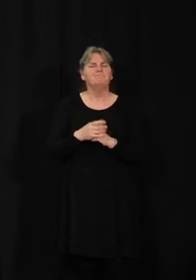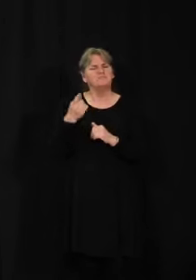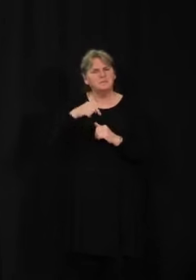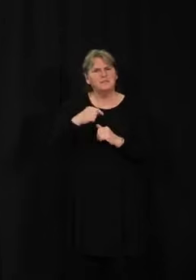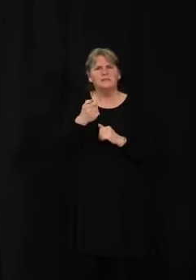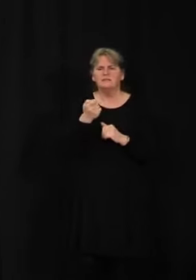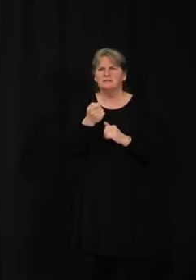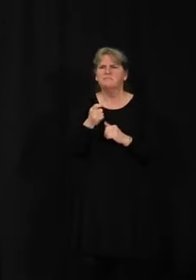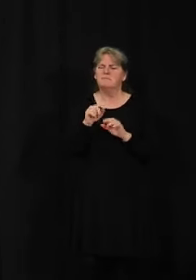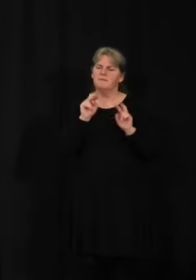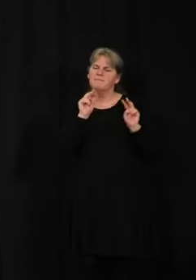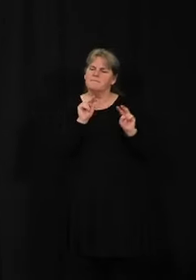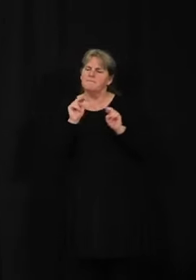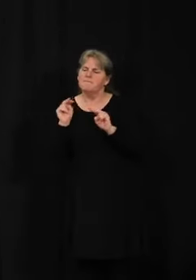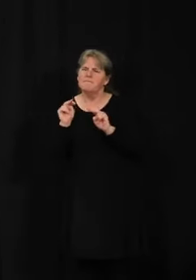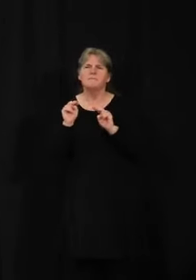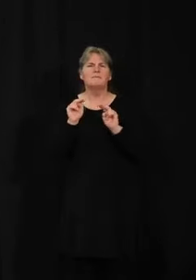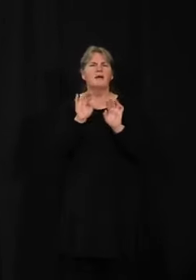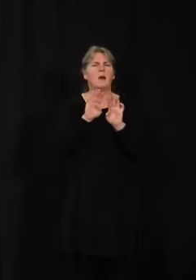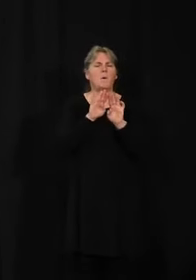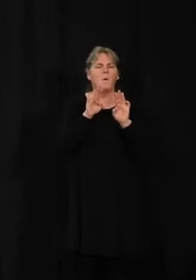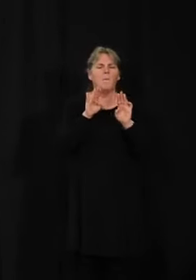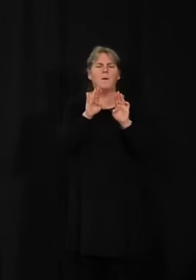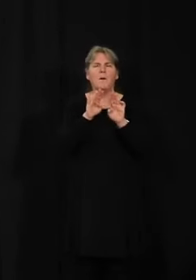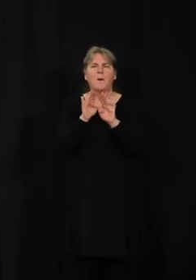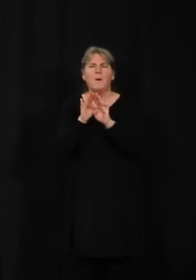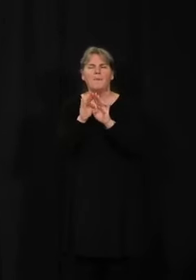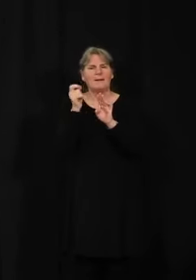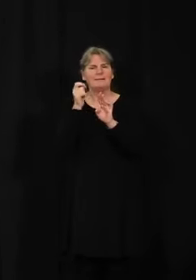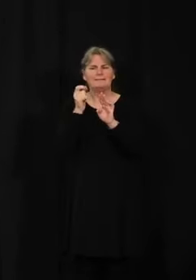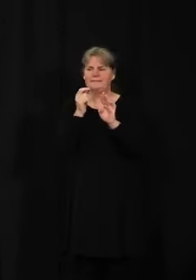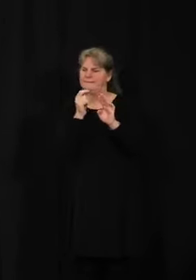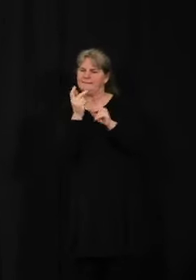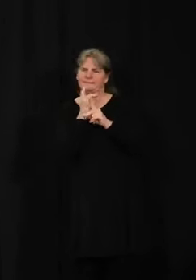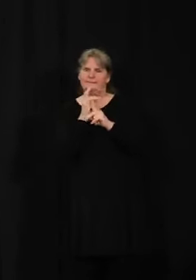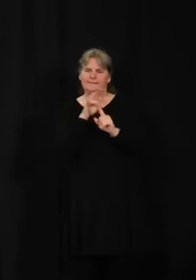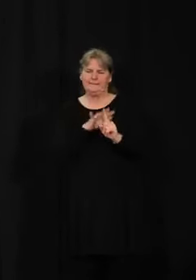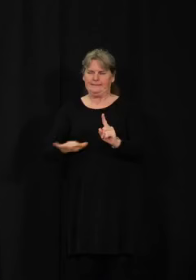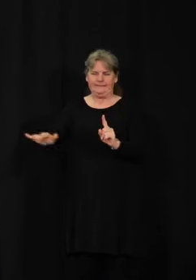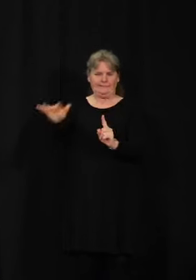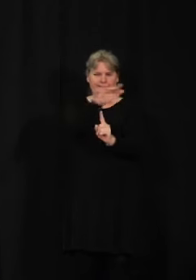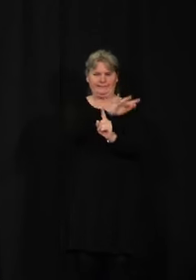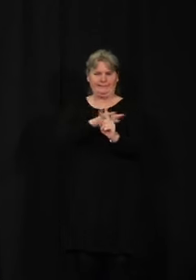current restrictions. We need to take a coordinated approach to ensure public health